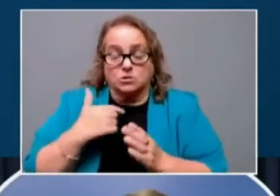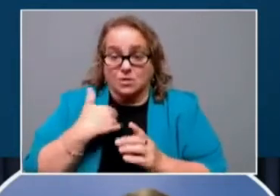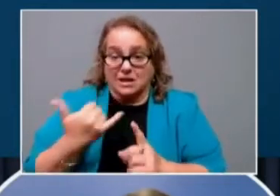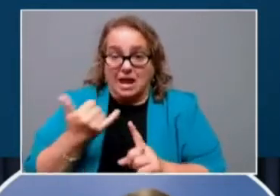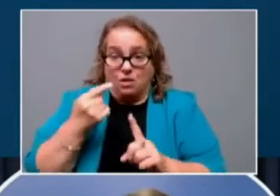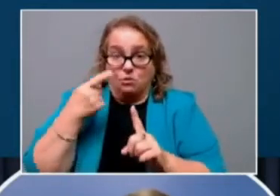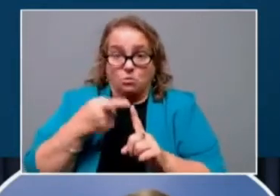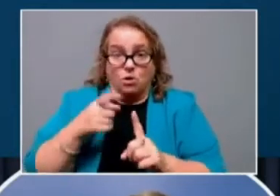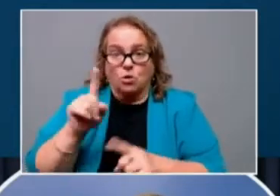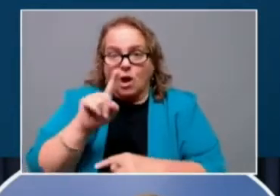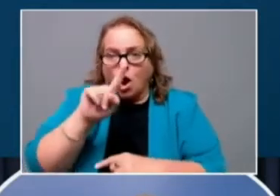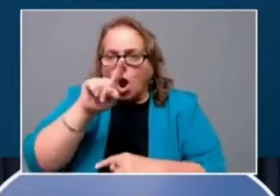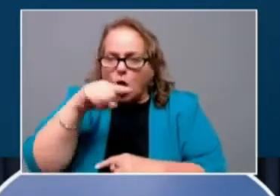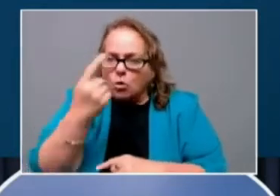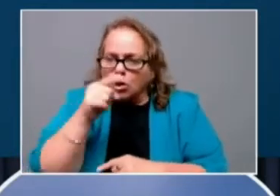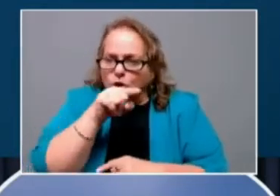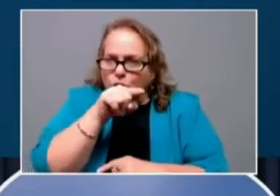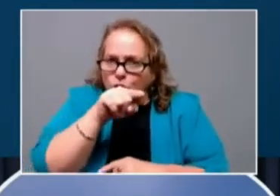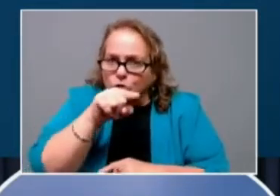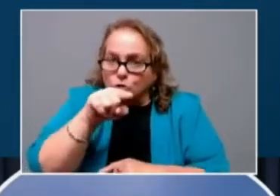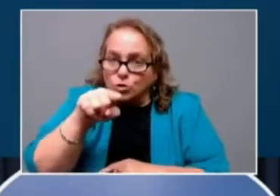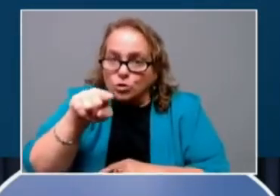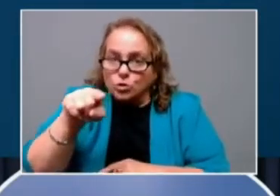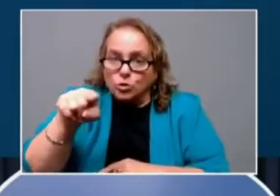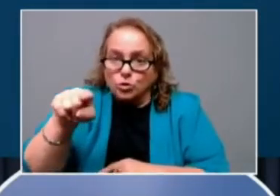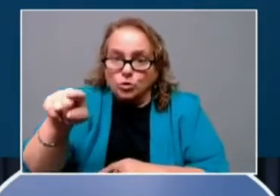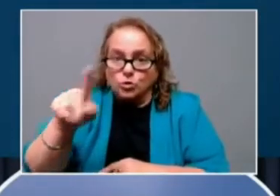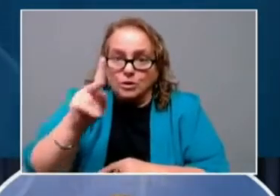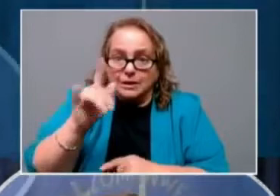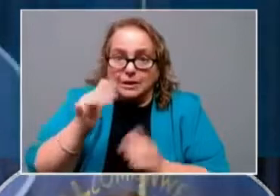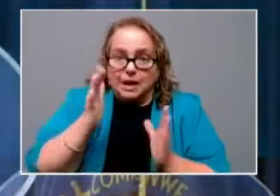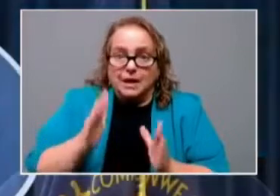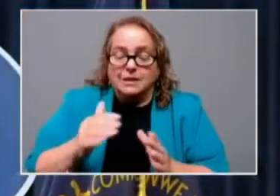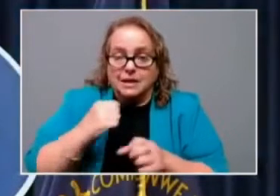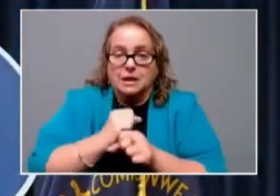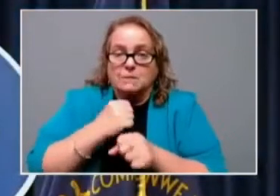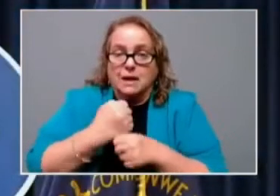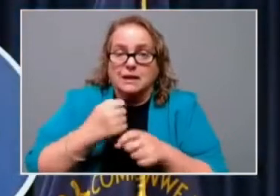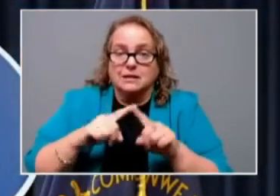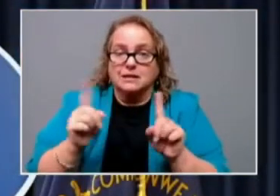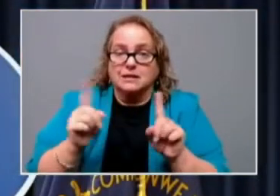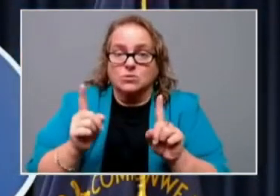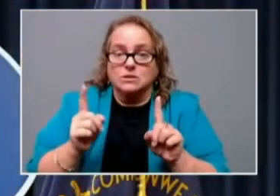difference. I call this breaking the thanksgiving dinner rule because it's